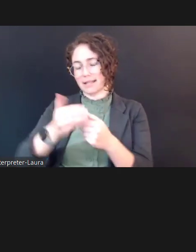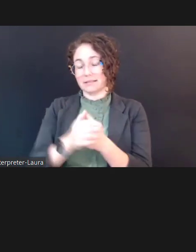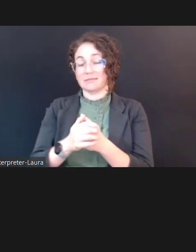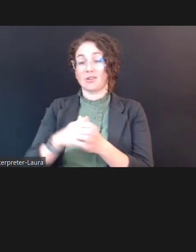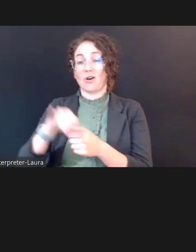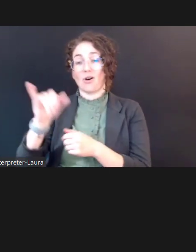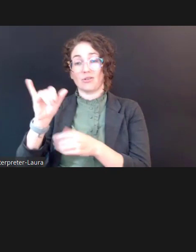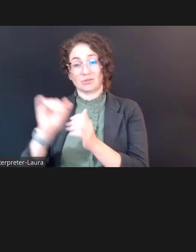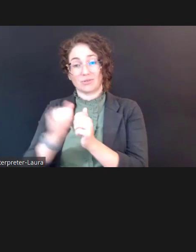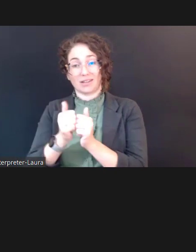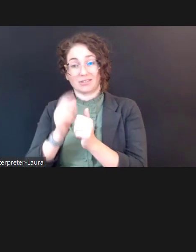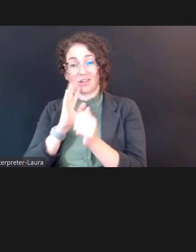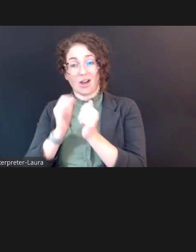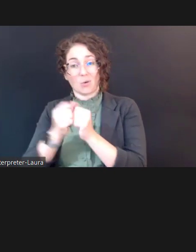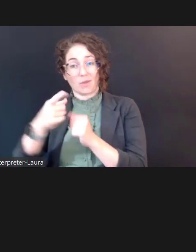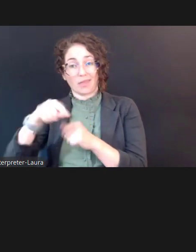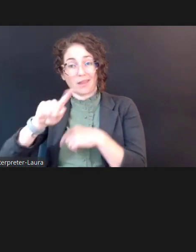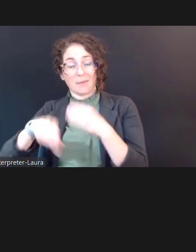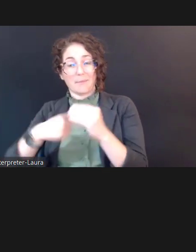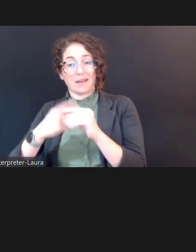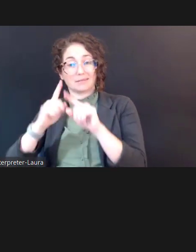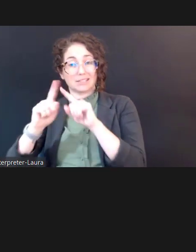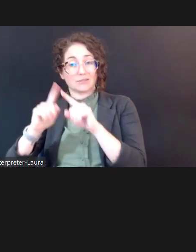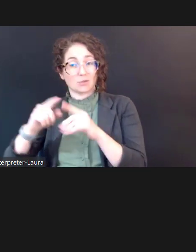results you may be getting along the way.